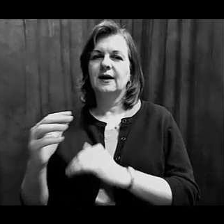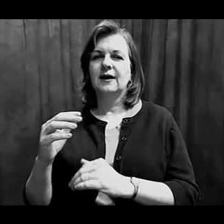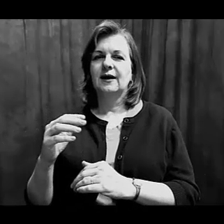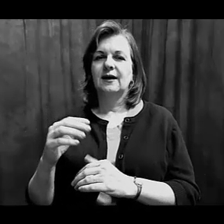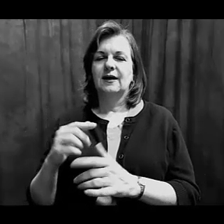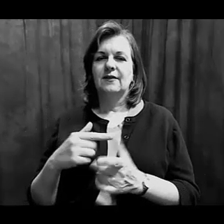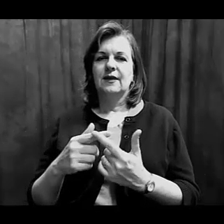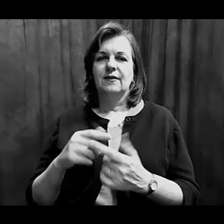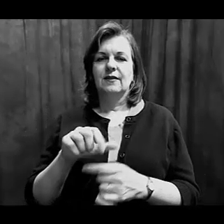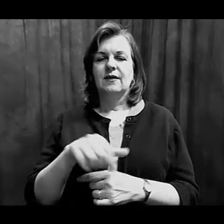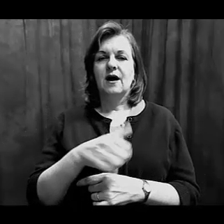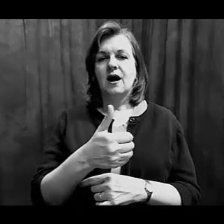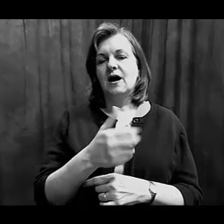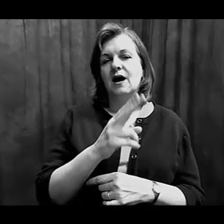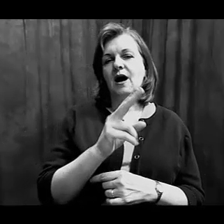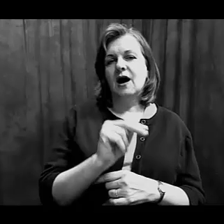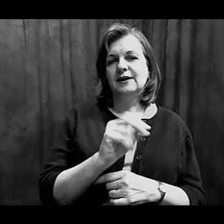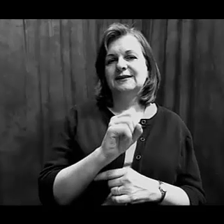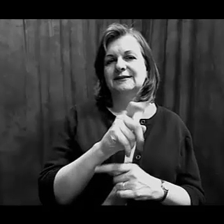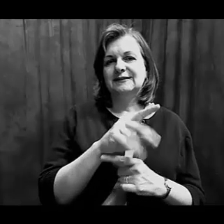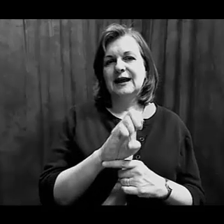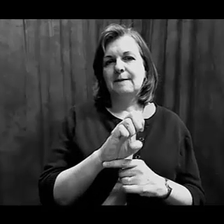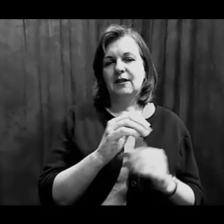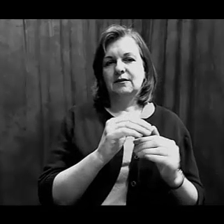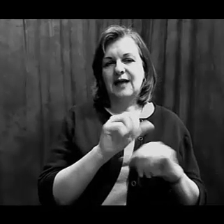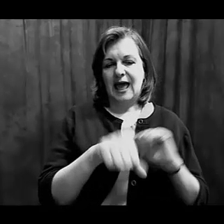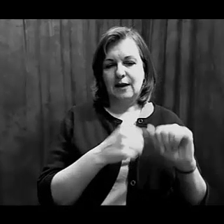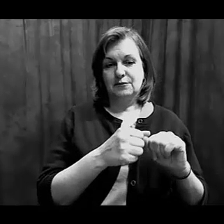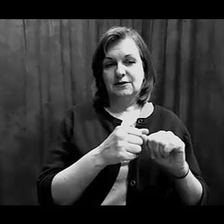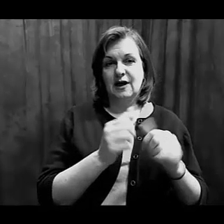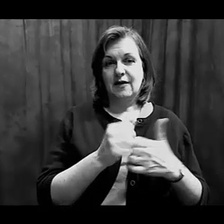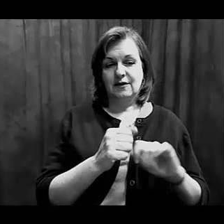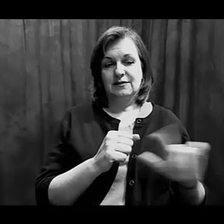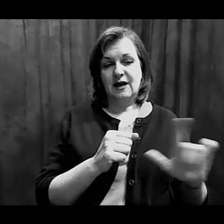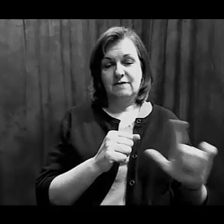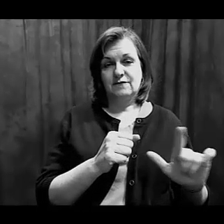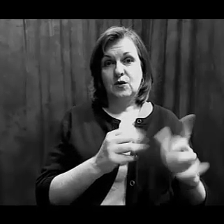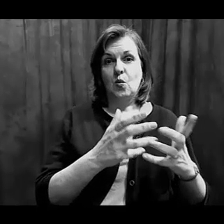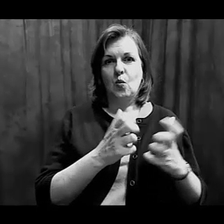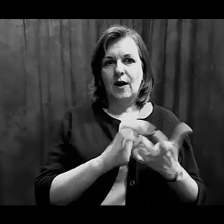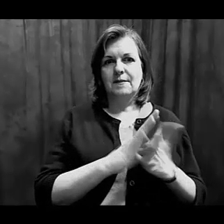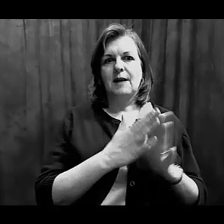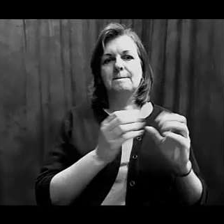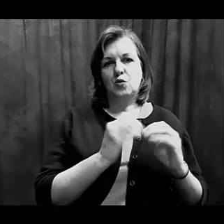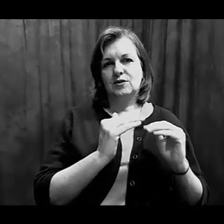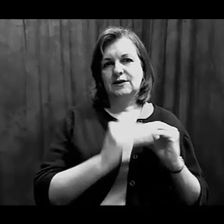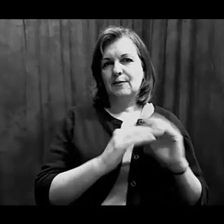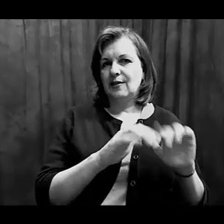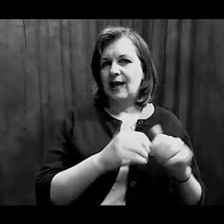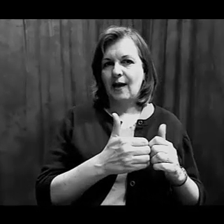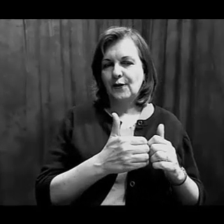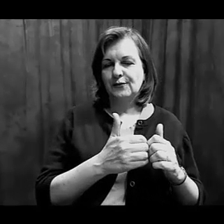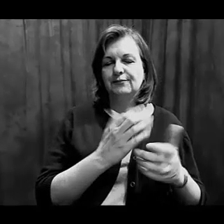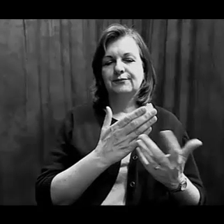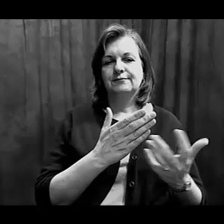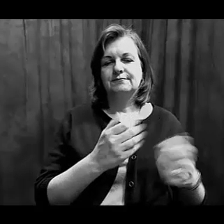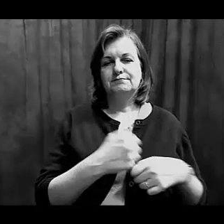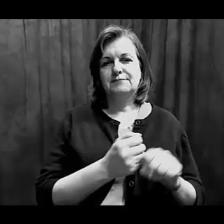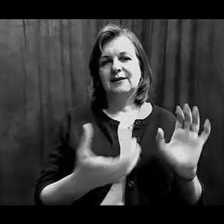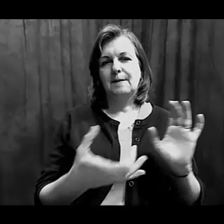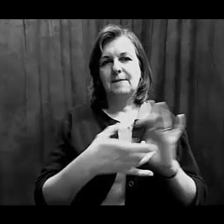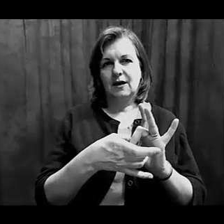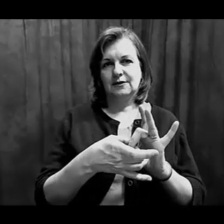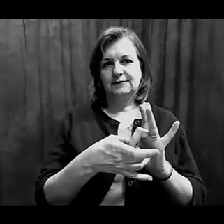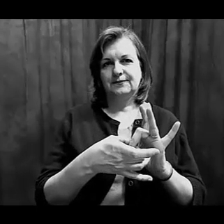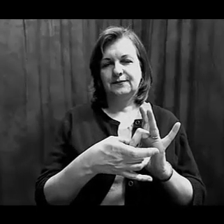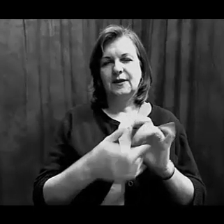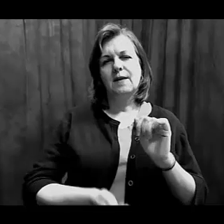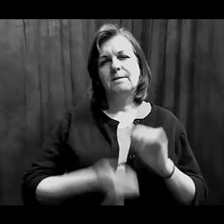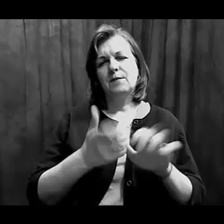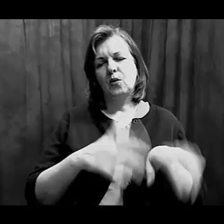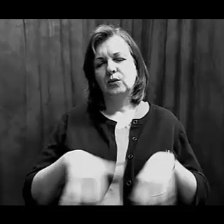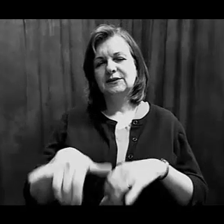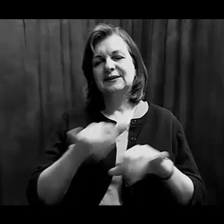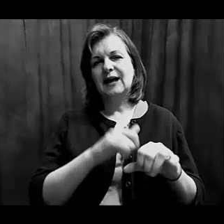other unstable atoms want to achieve that state somehow and they're going to do it through chemical bonds